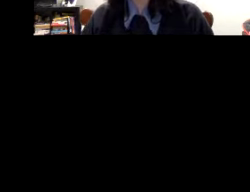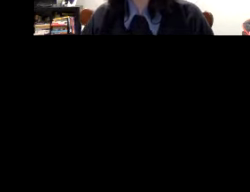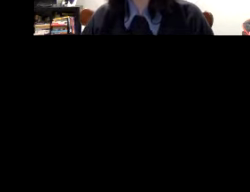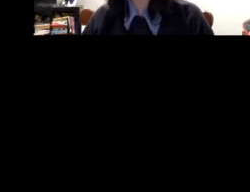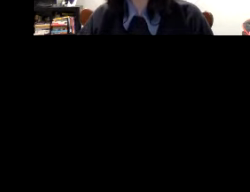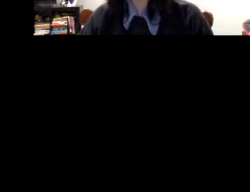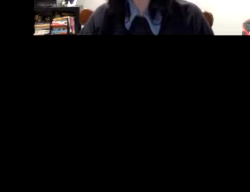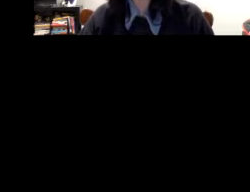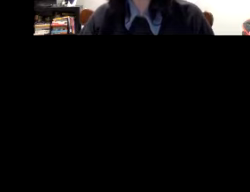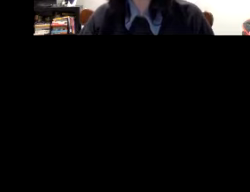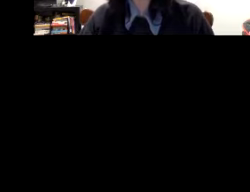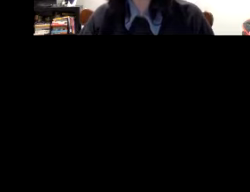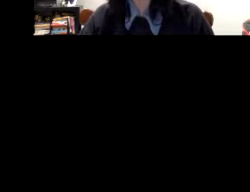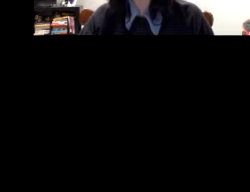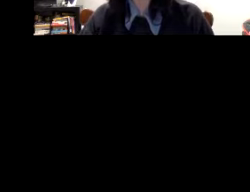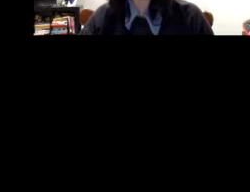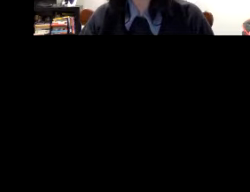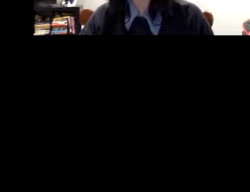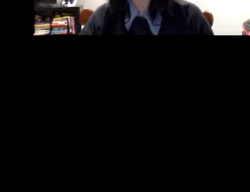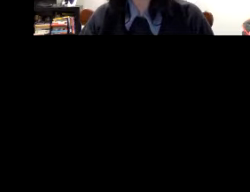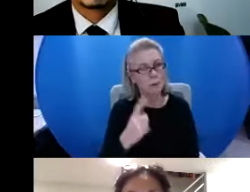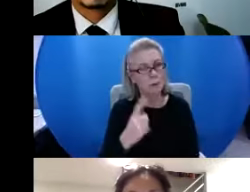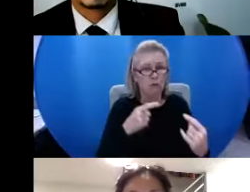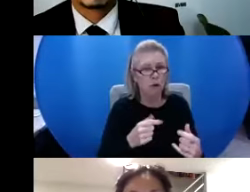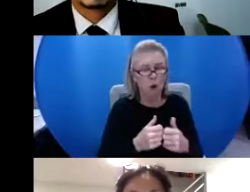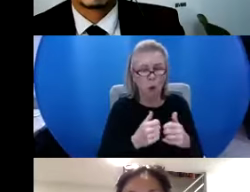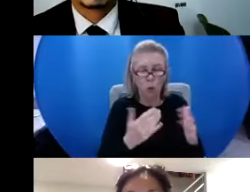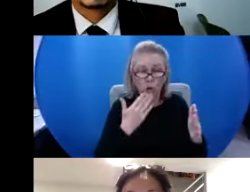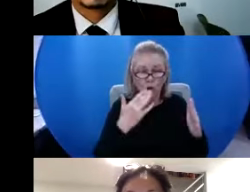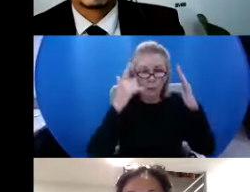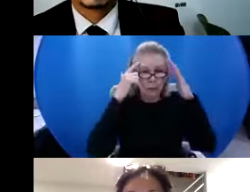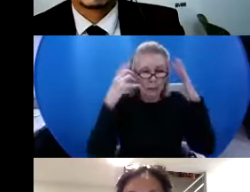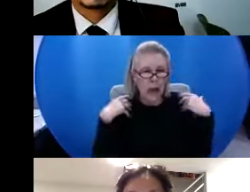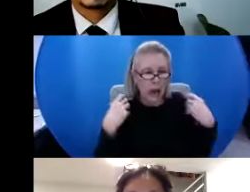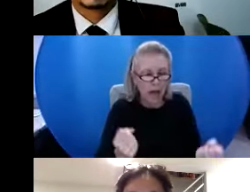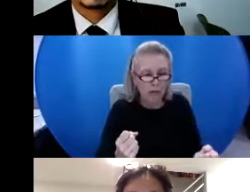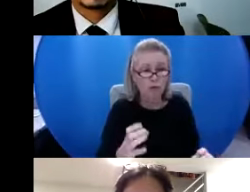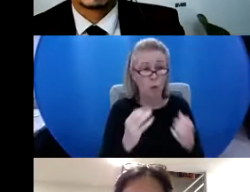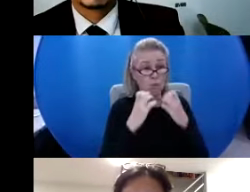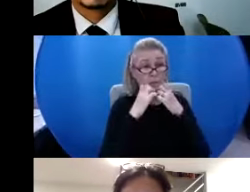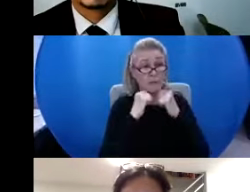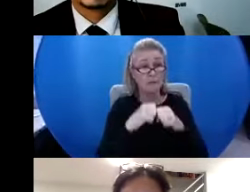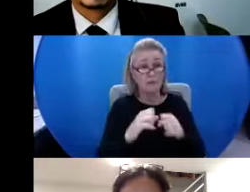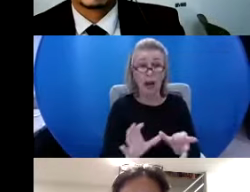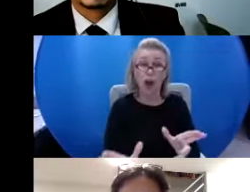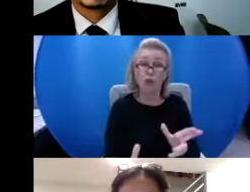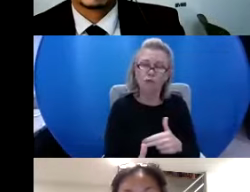us may struggle with mental health and care in the classroom contributes, sorry contributes